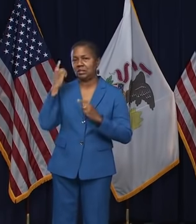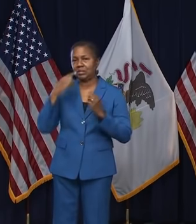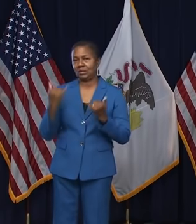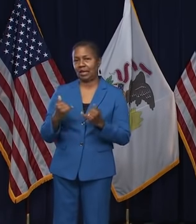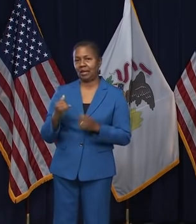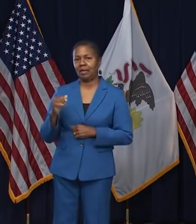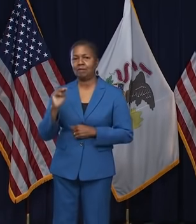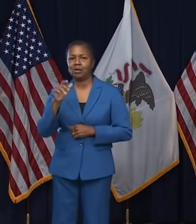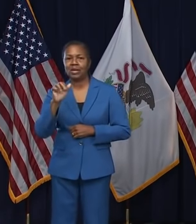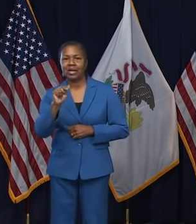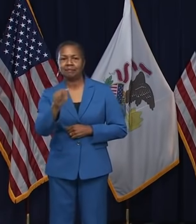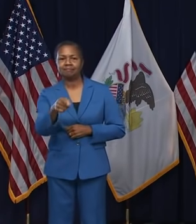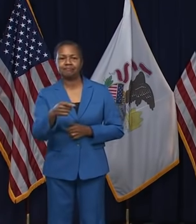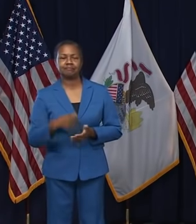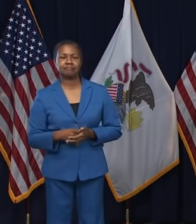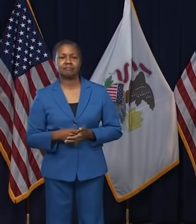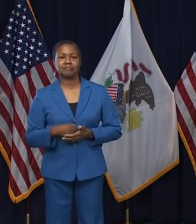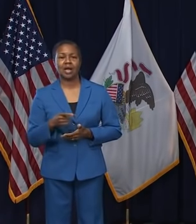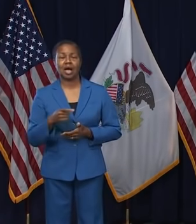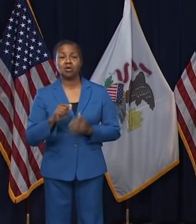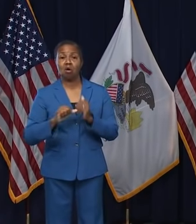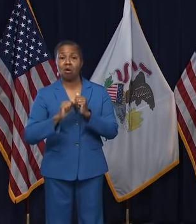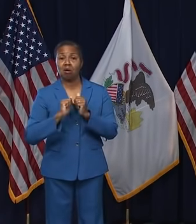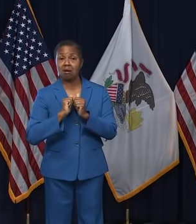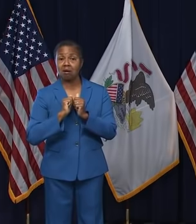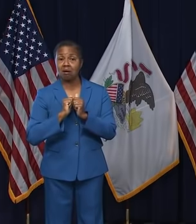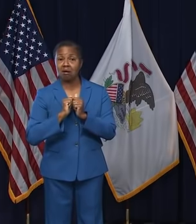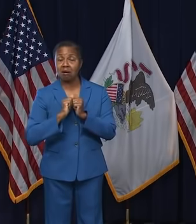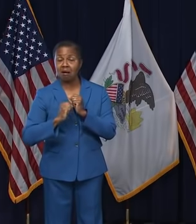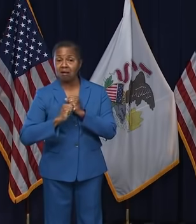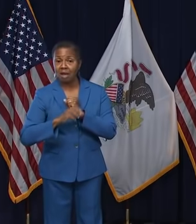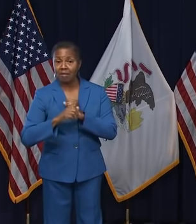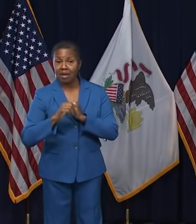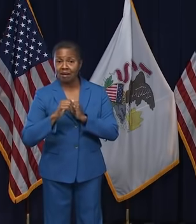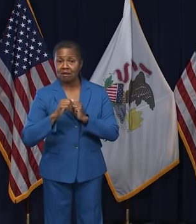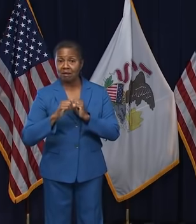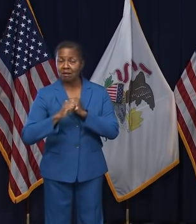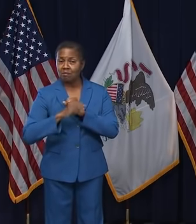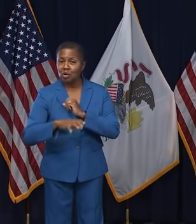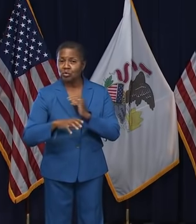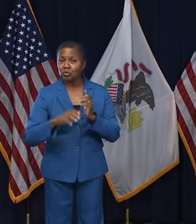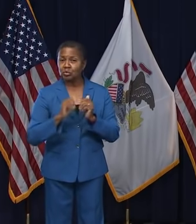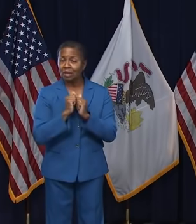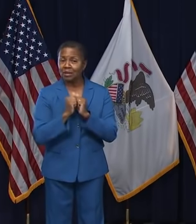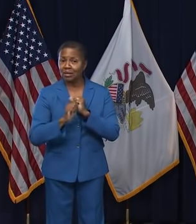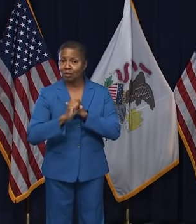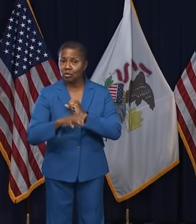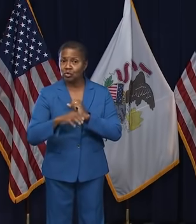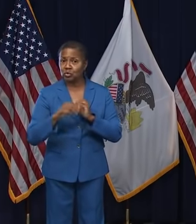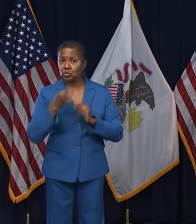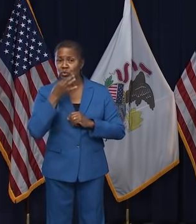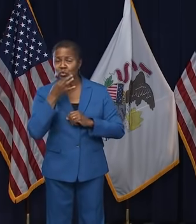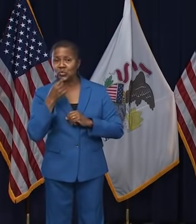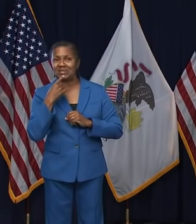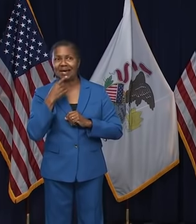there and that's not something